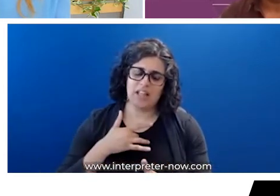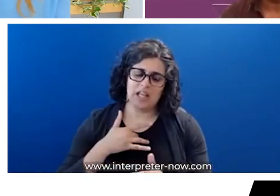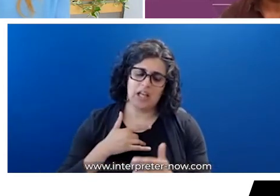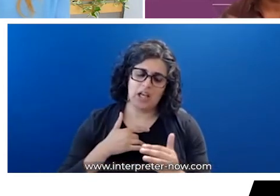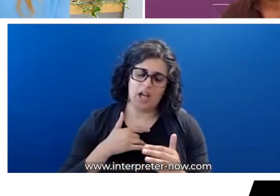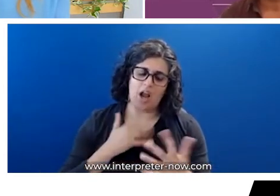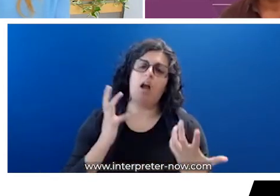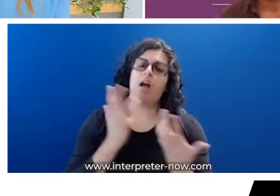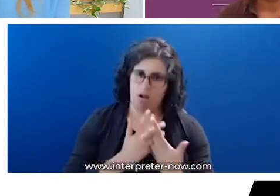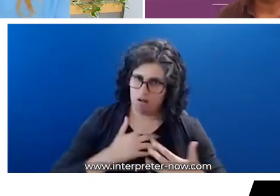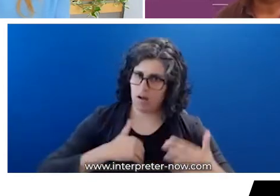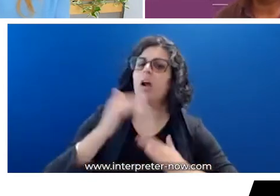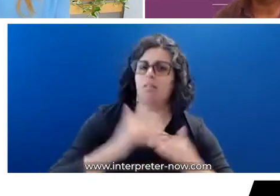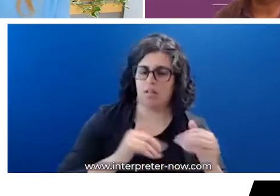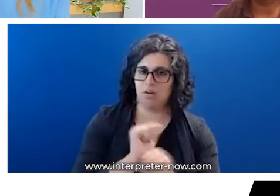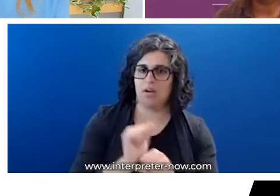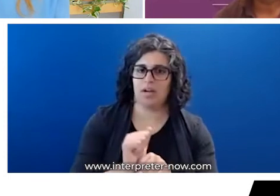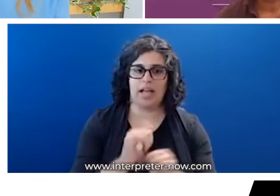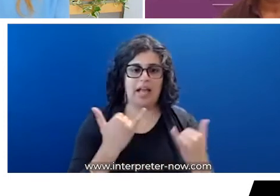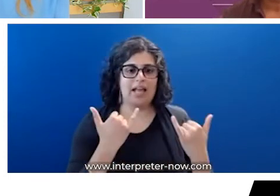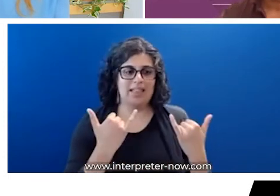now this distributed workforce opportunity, right?